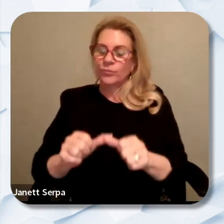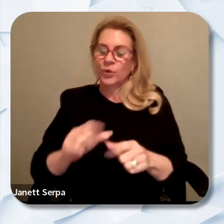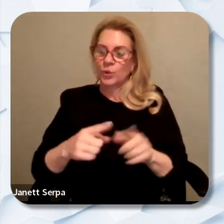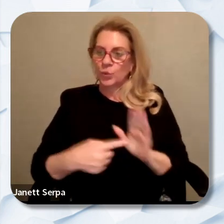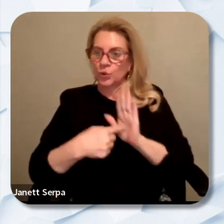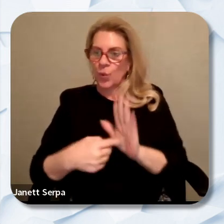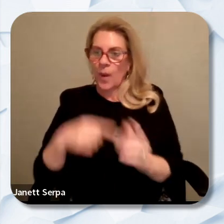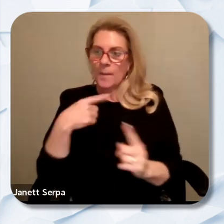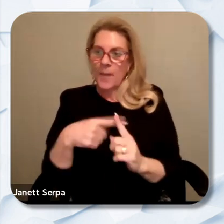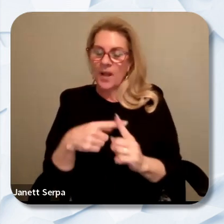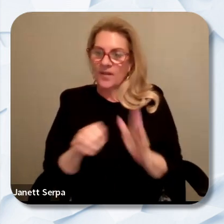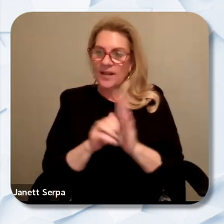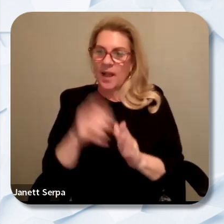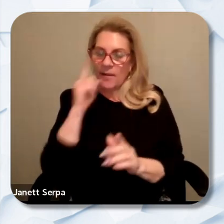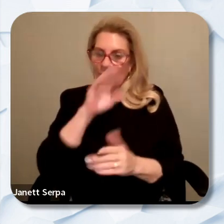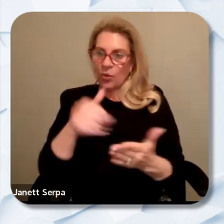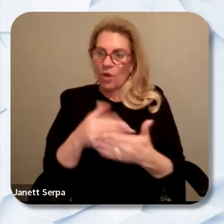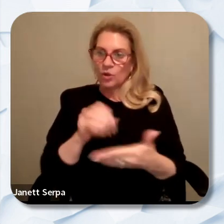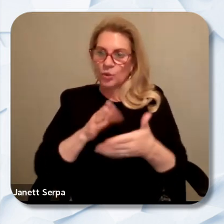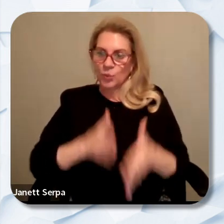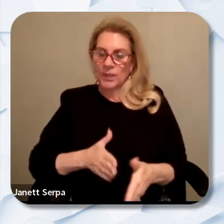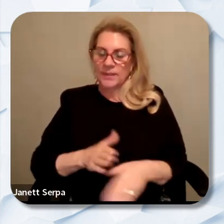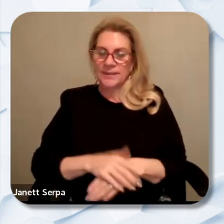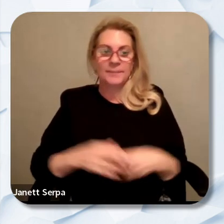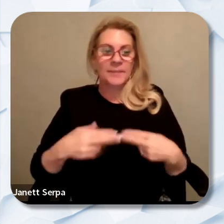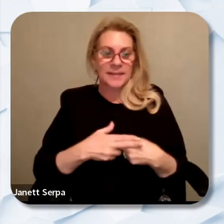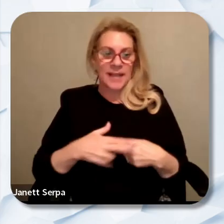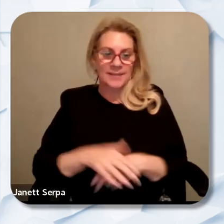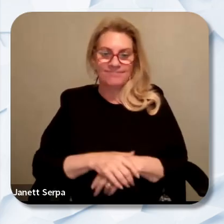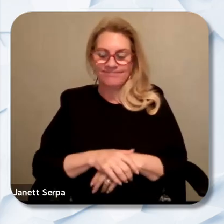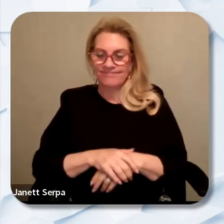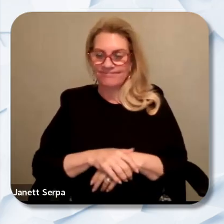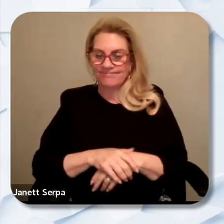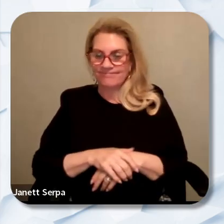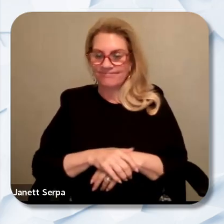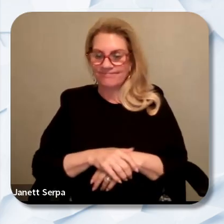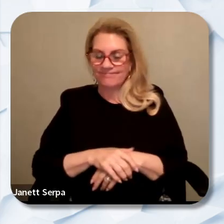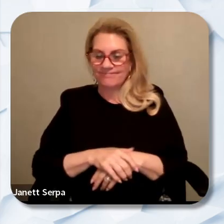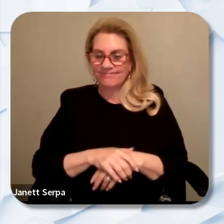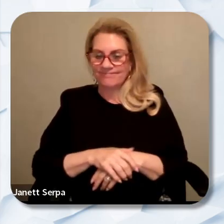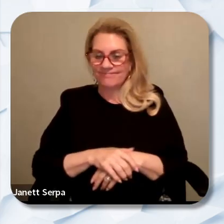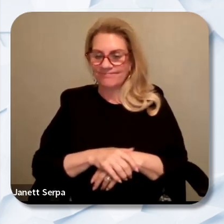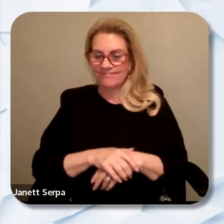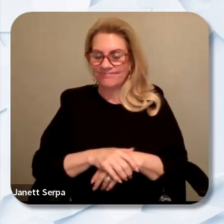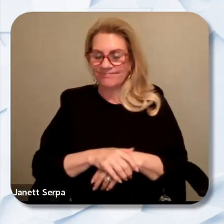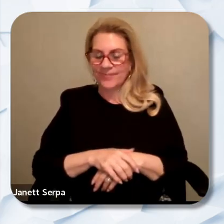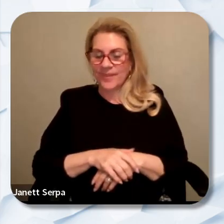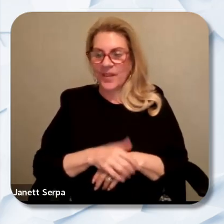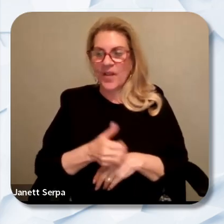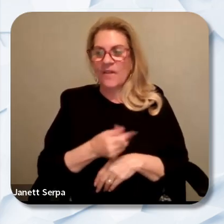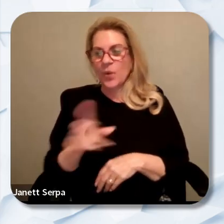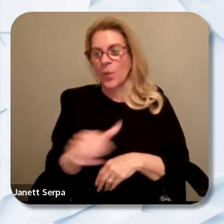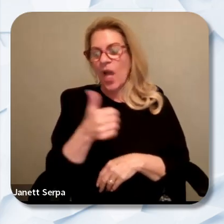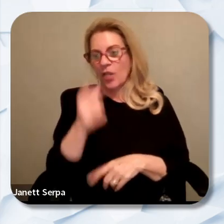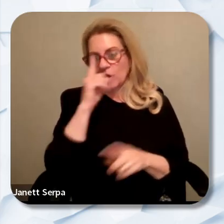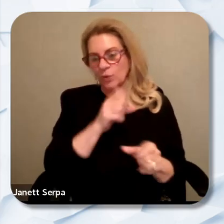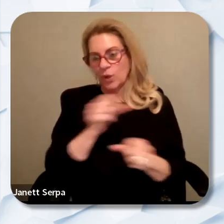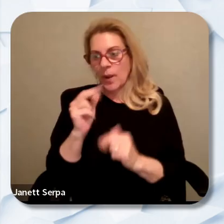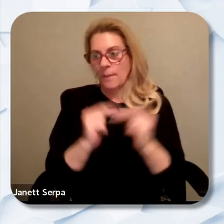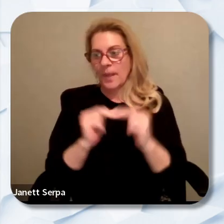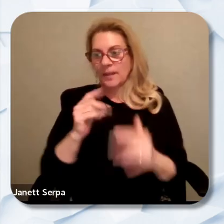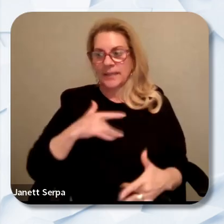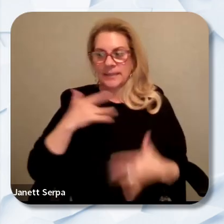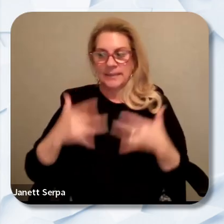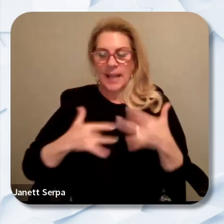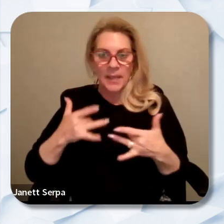example for students. Next slide please. A few other strategies include build excitement. Make